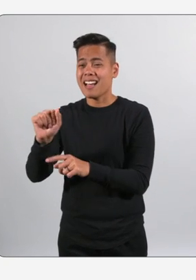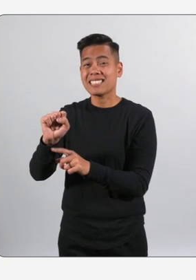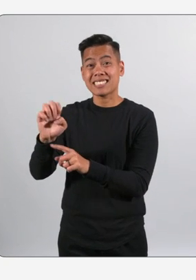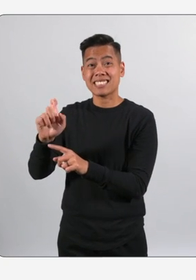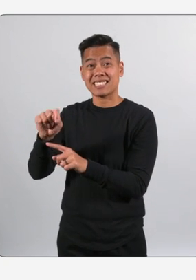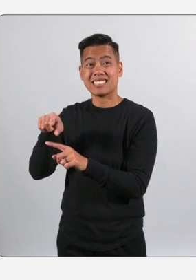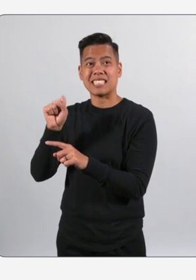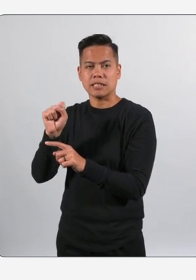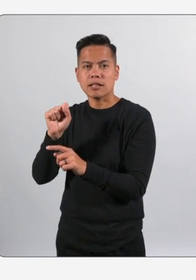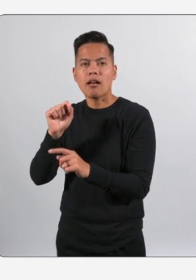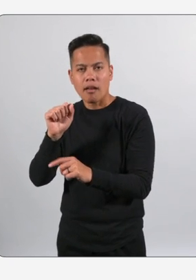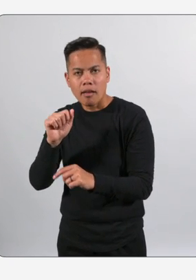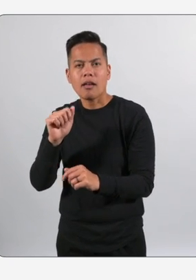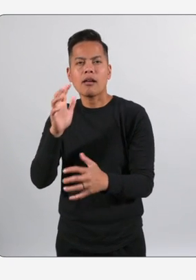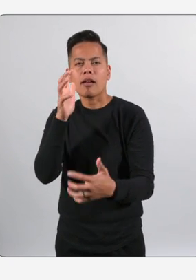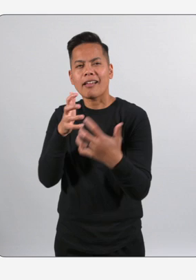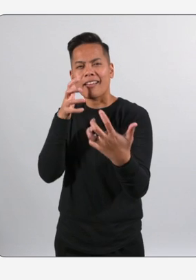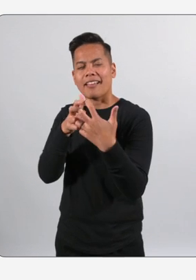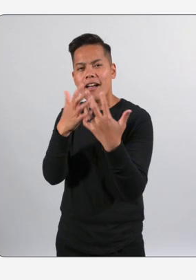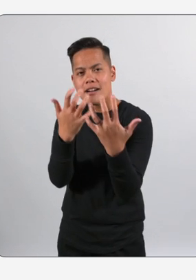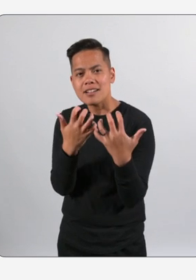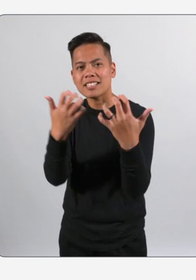resonate with your audience. All in a brand safe way.